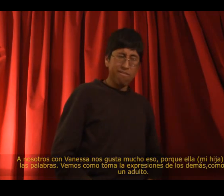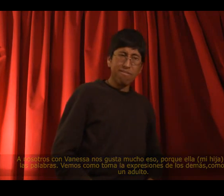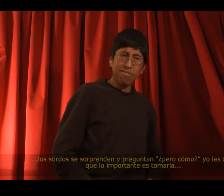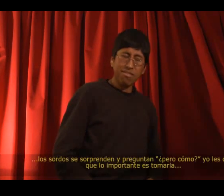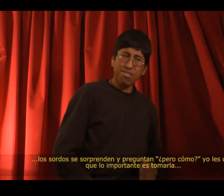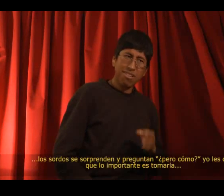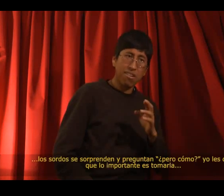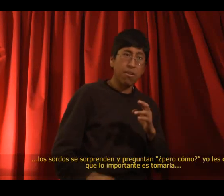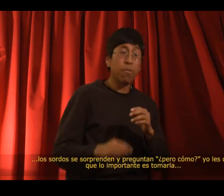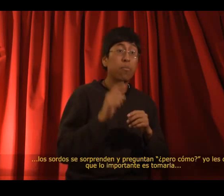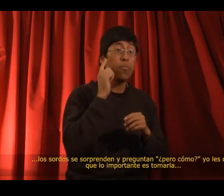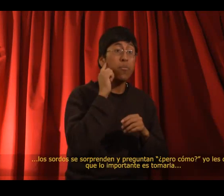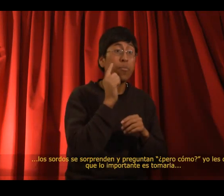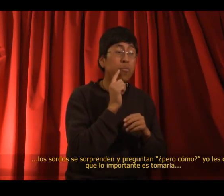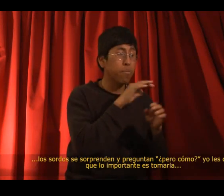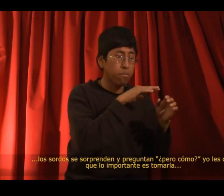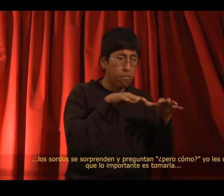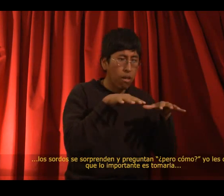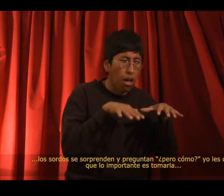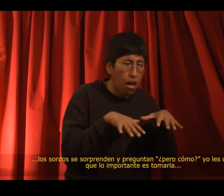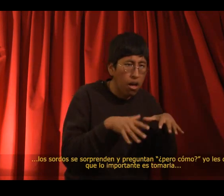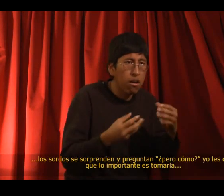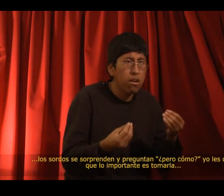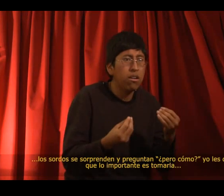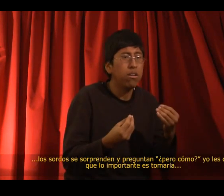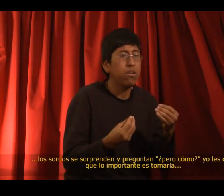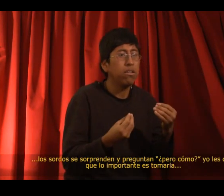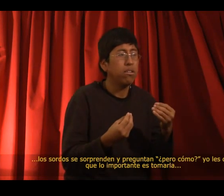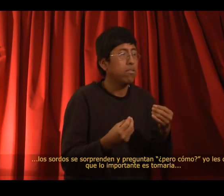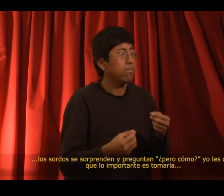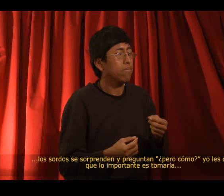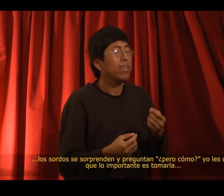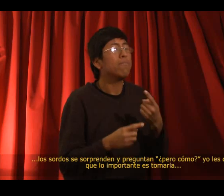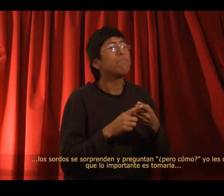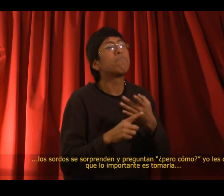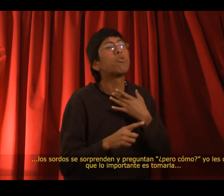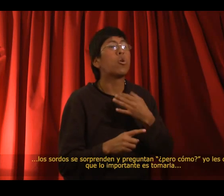The other deaf people are surprised and they ask, “But how?”